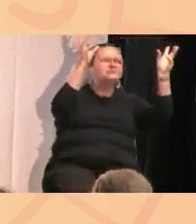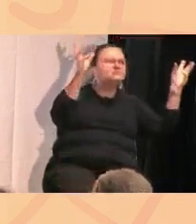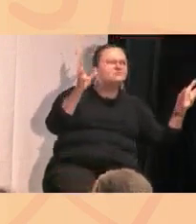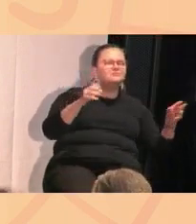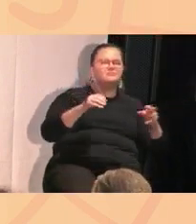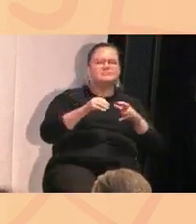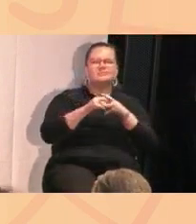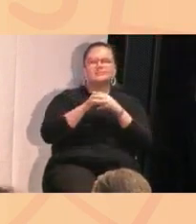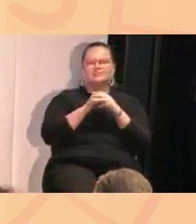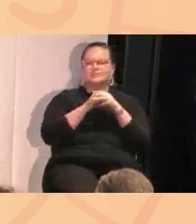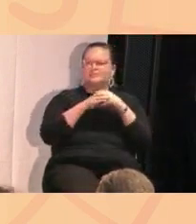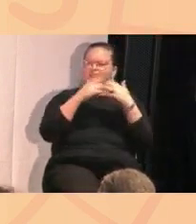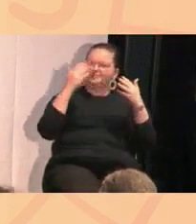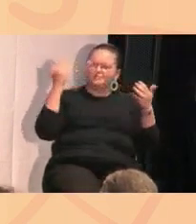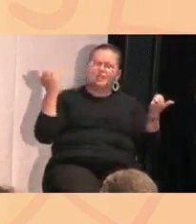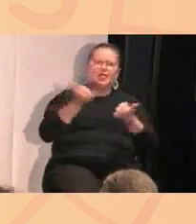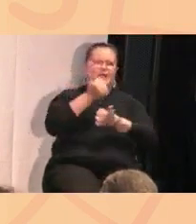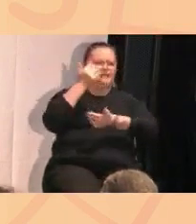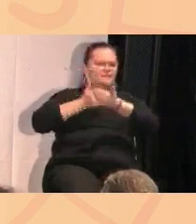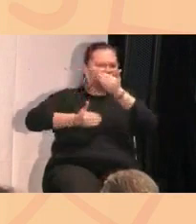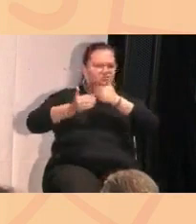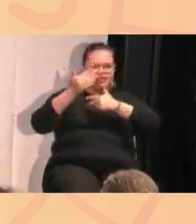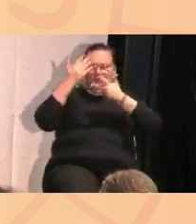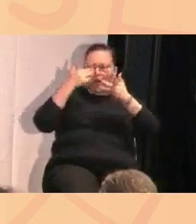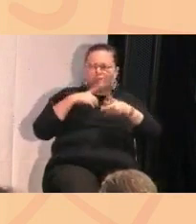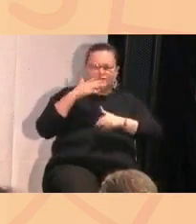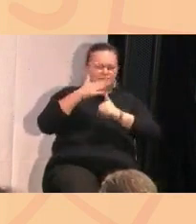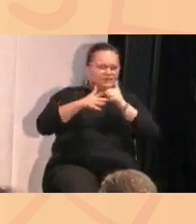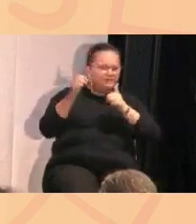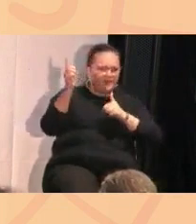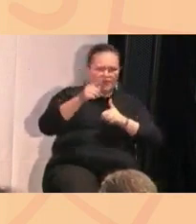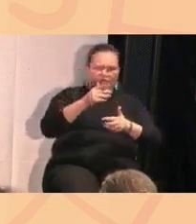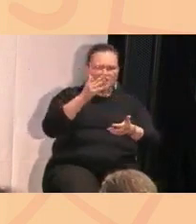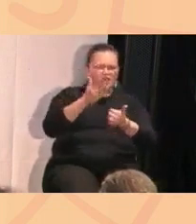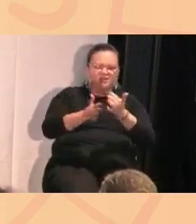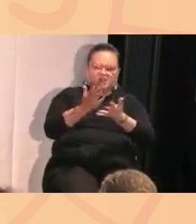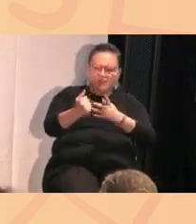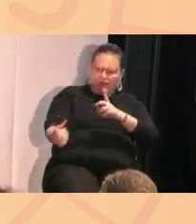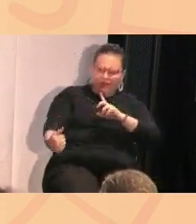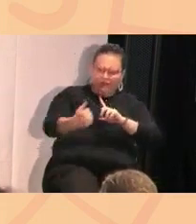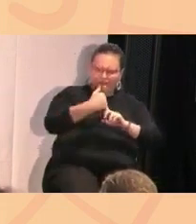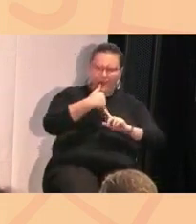It's a, you know, I'm from north Queensland from the rainforest.